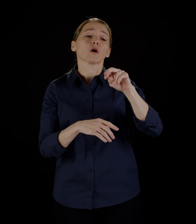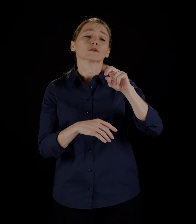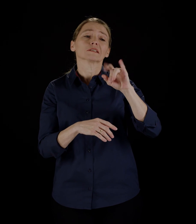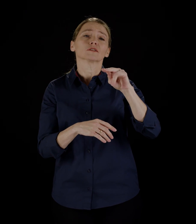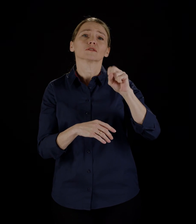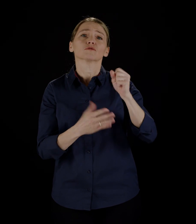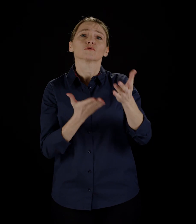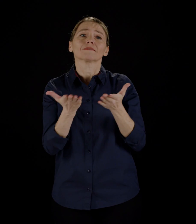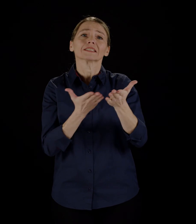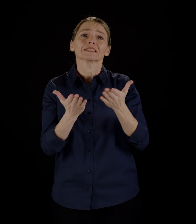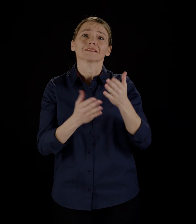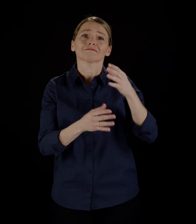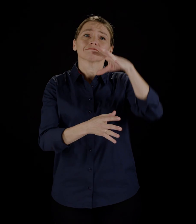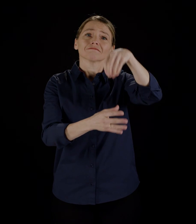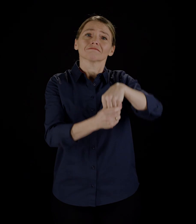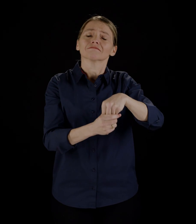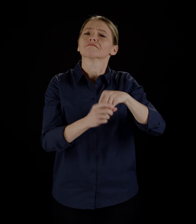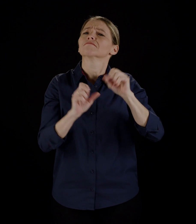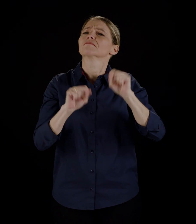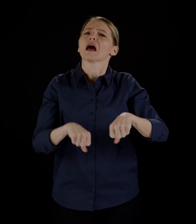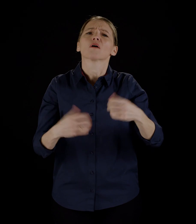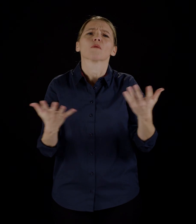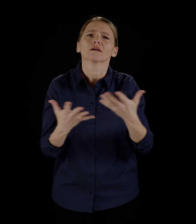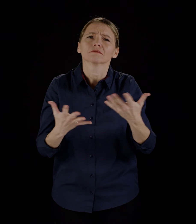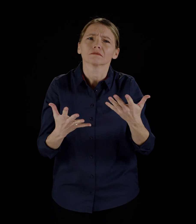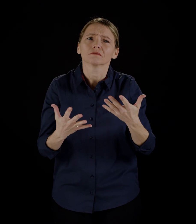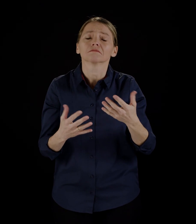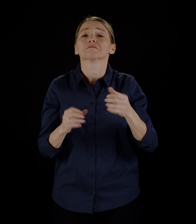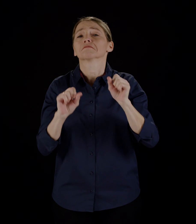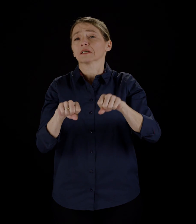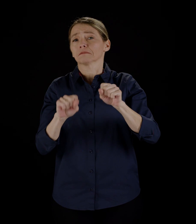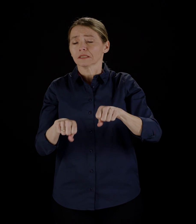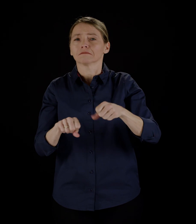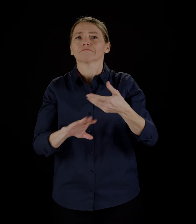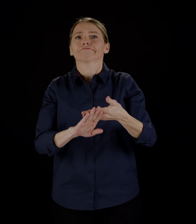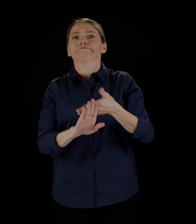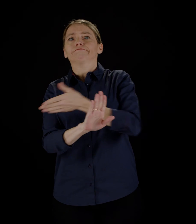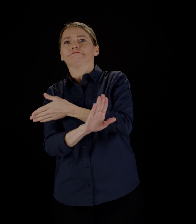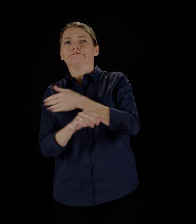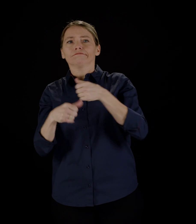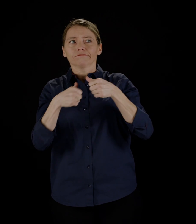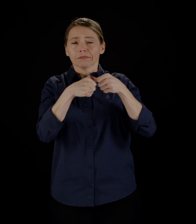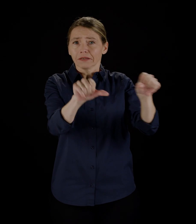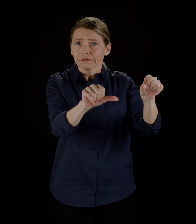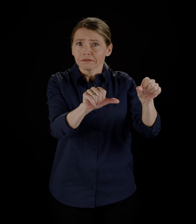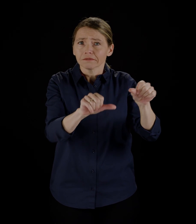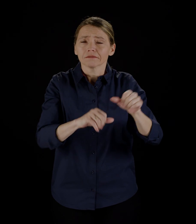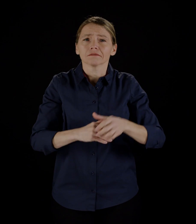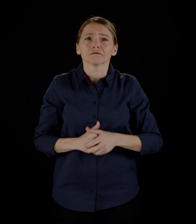Conditions of service may include: deposit, preauthorized payment, or personal guarantee.